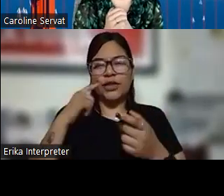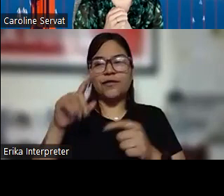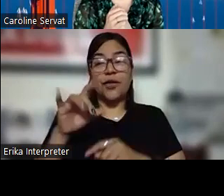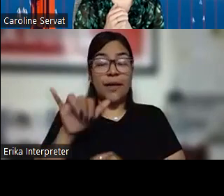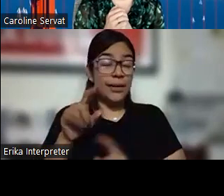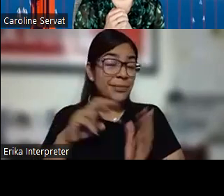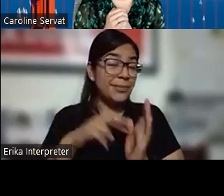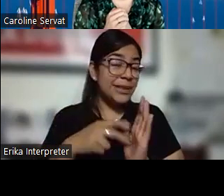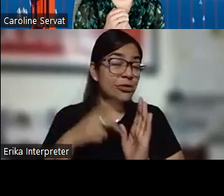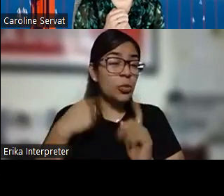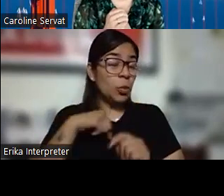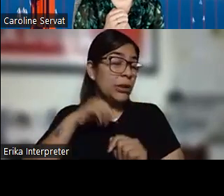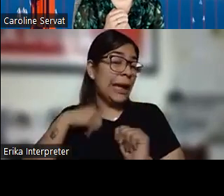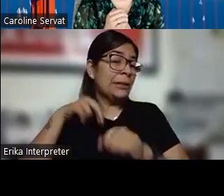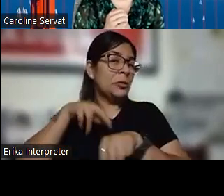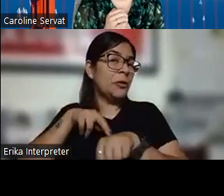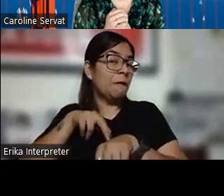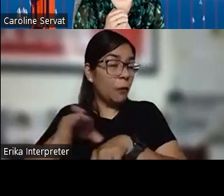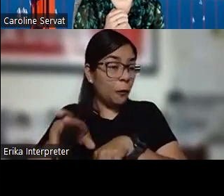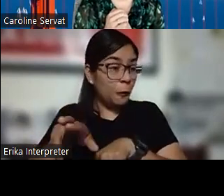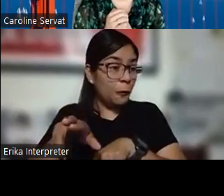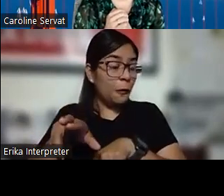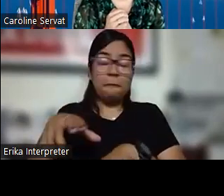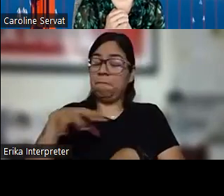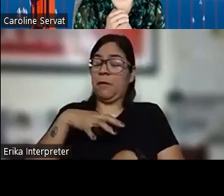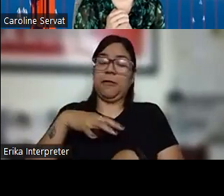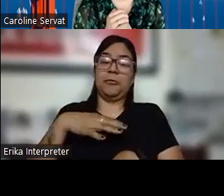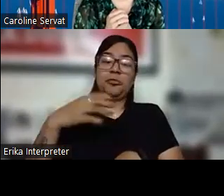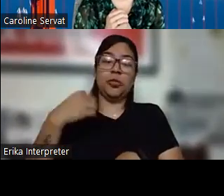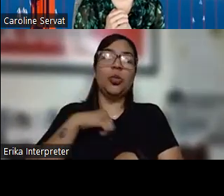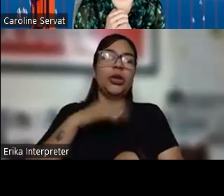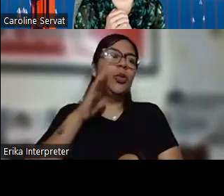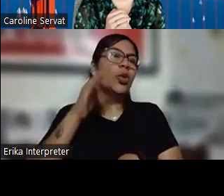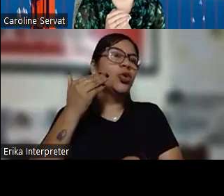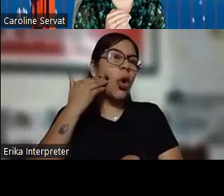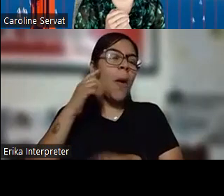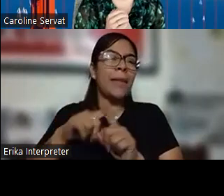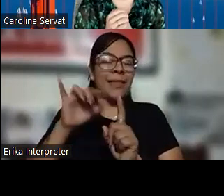you know make those referrals but that's as long as that that's in the local adrc system I think